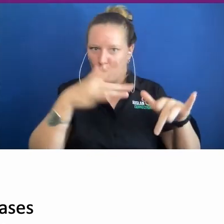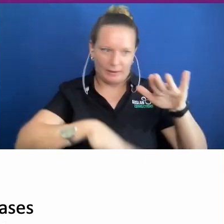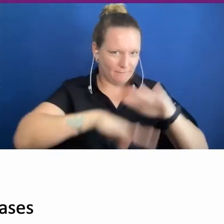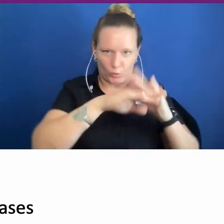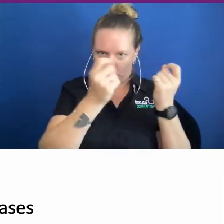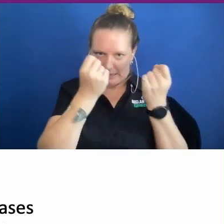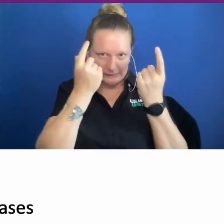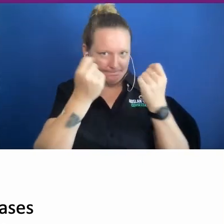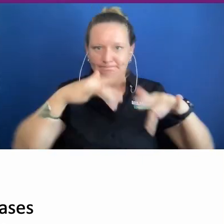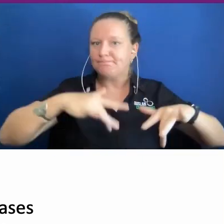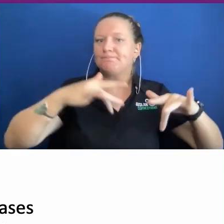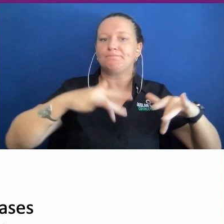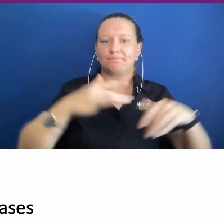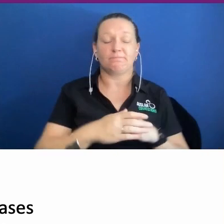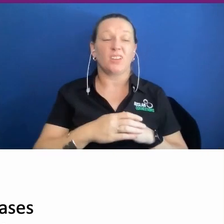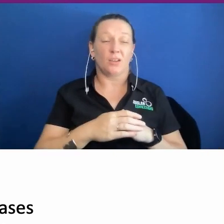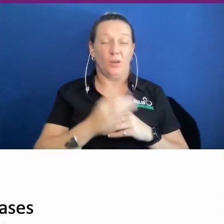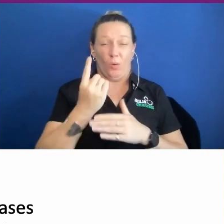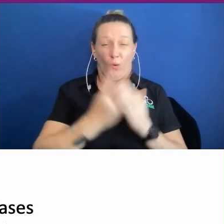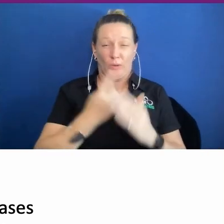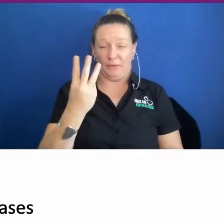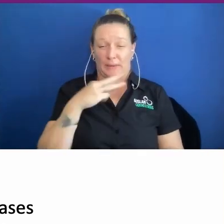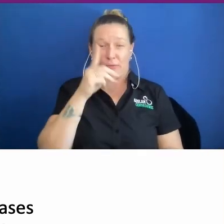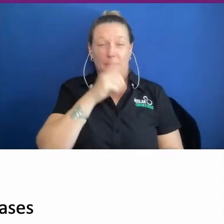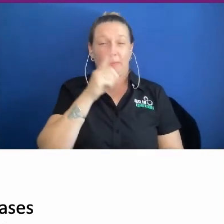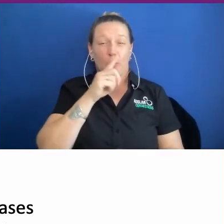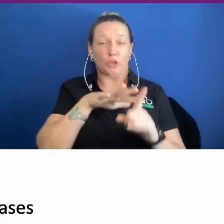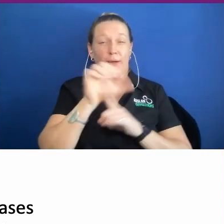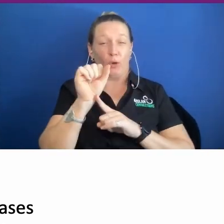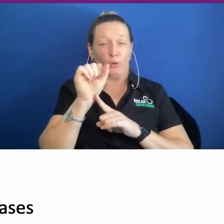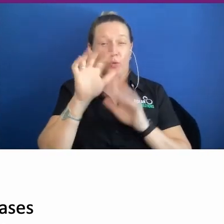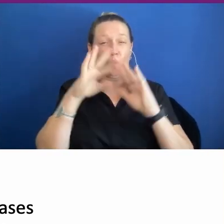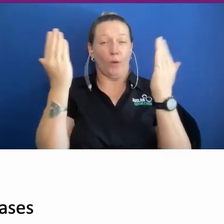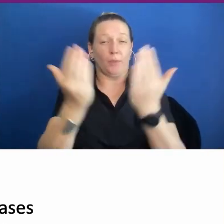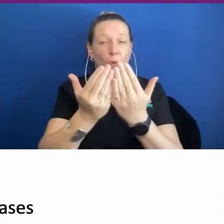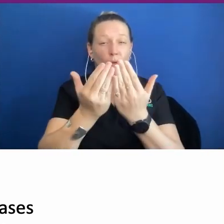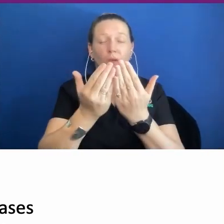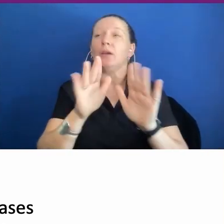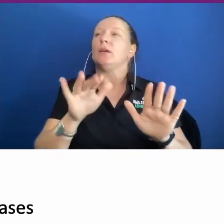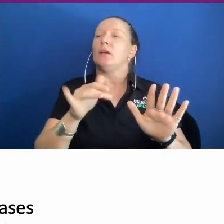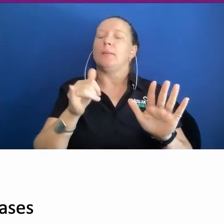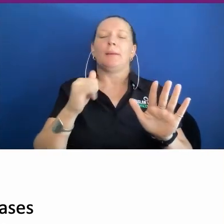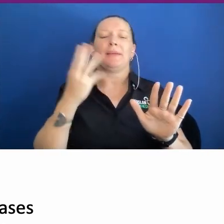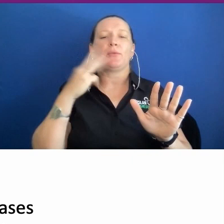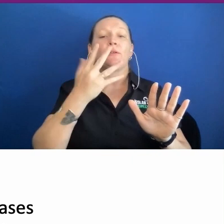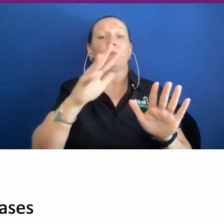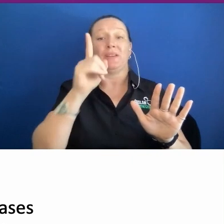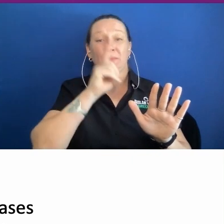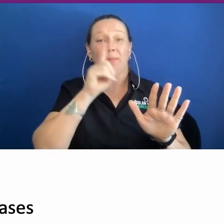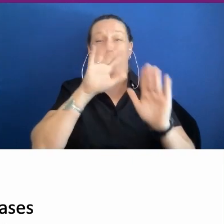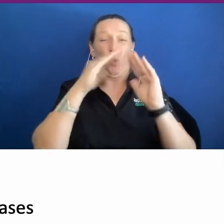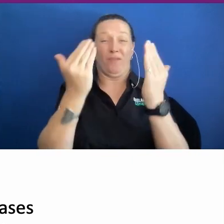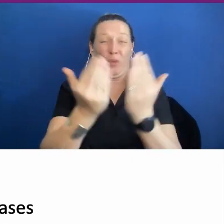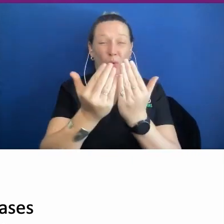300 people diagnosed worldwide or I think actually maybe 350. And it occurs when there is a variation